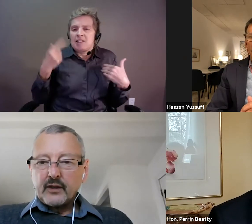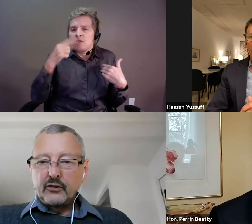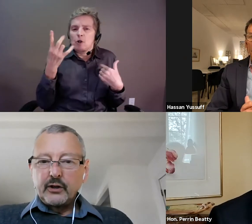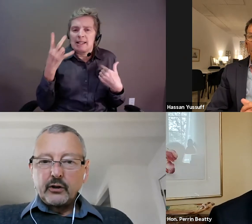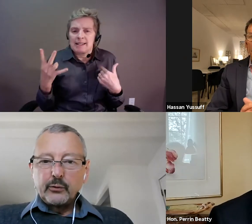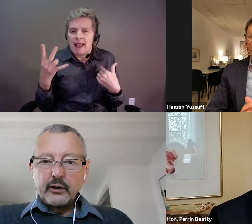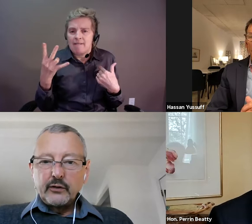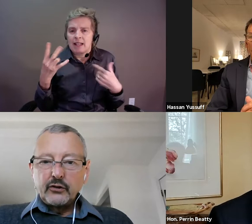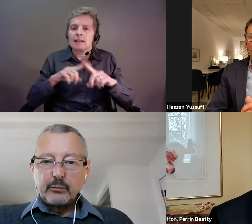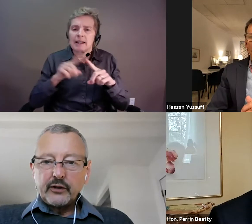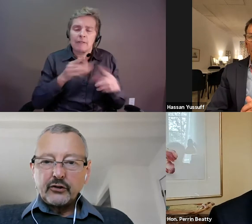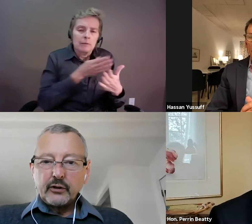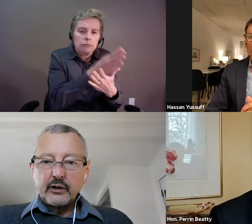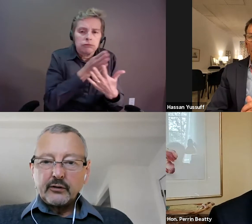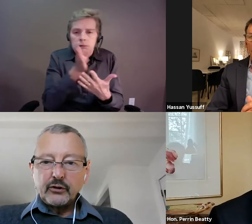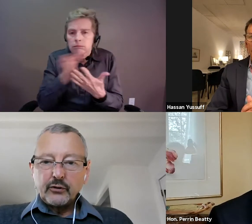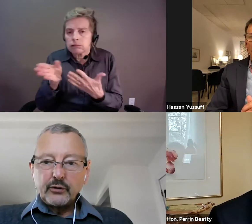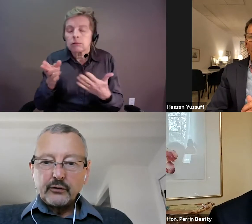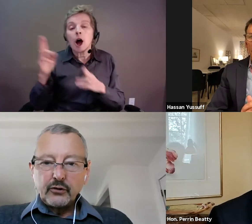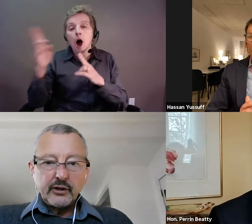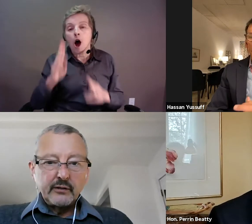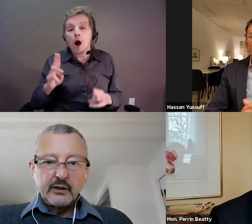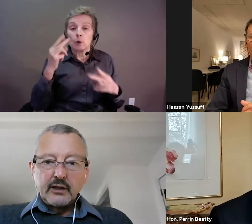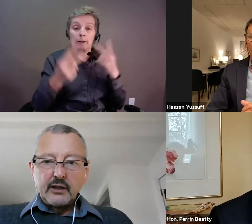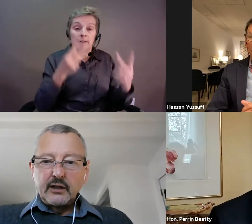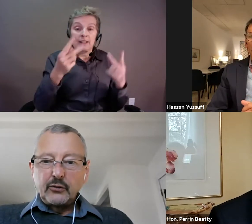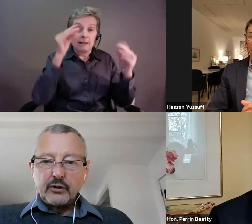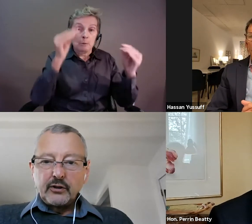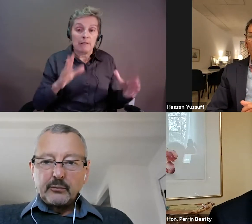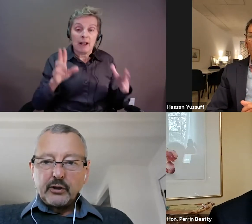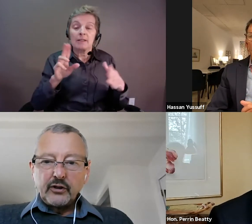He's been an honorary visiting professor at Western University. He's been President